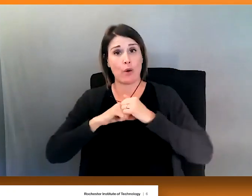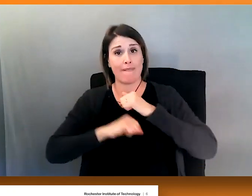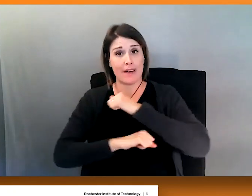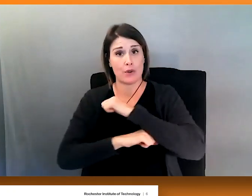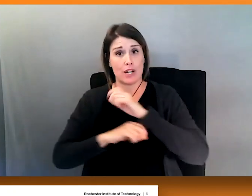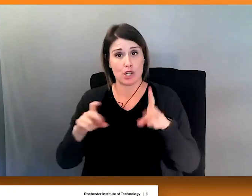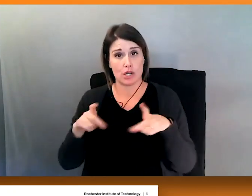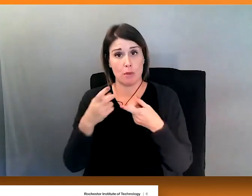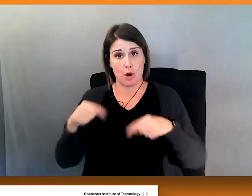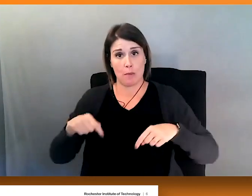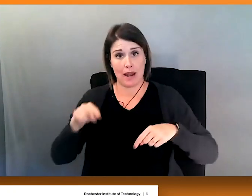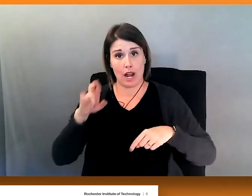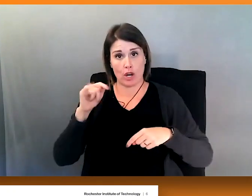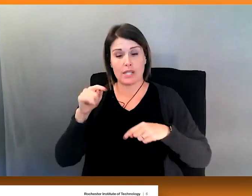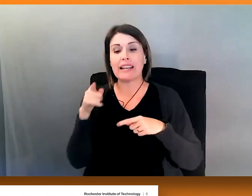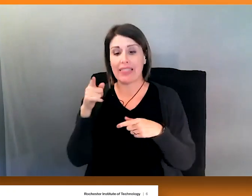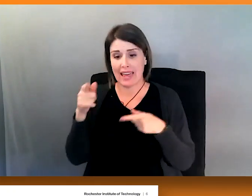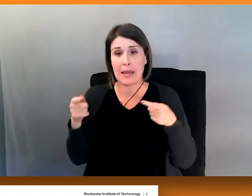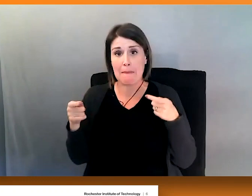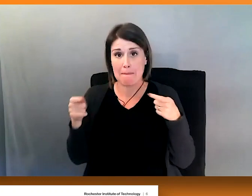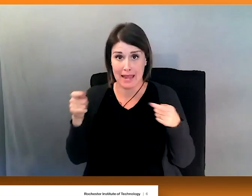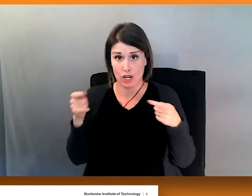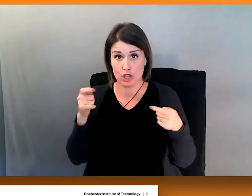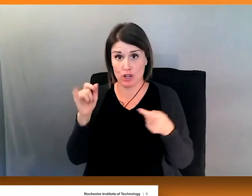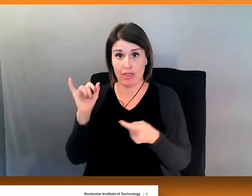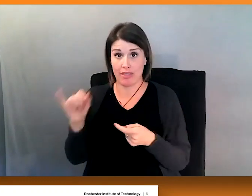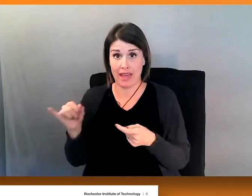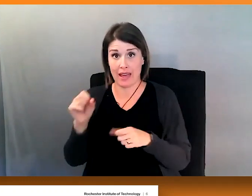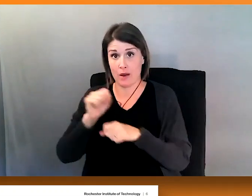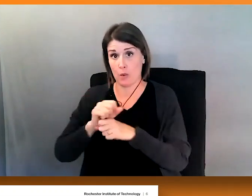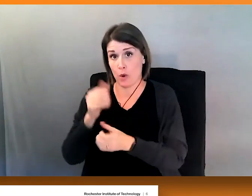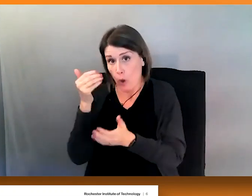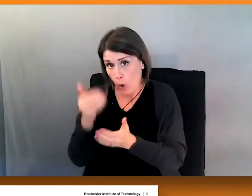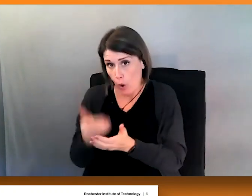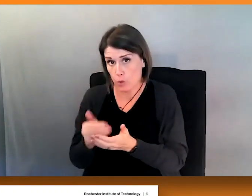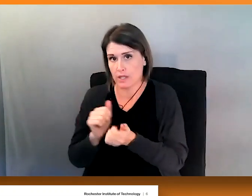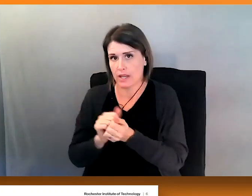they manage this. They work closely obviously with foundations only,